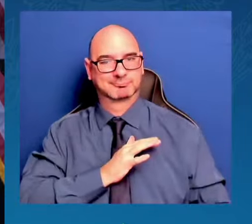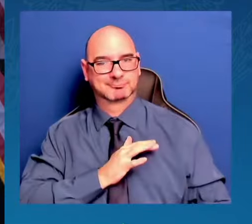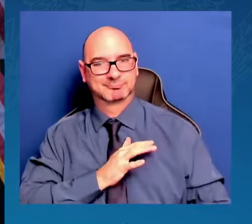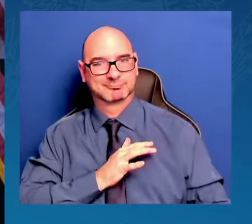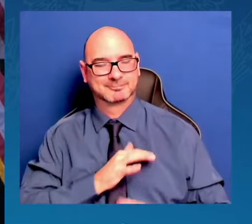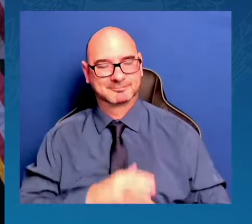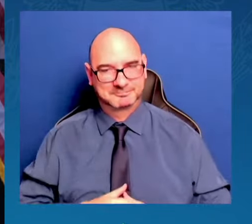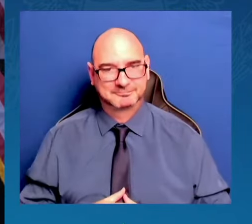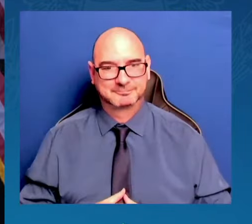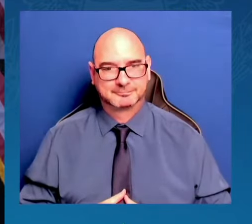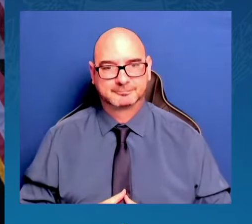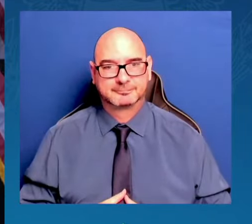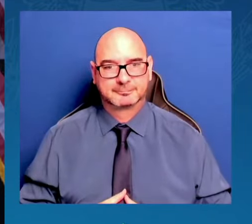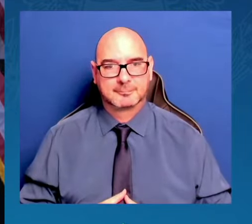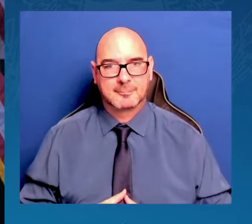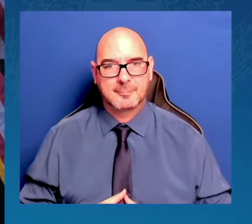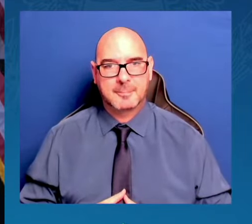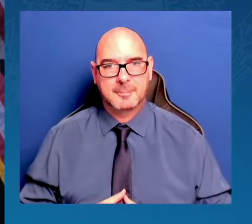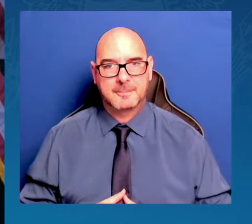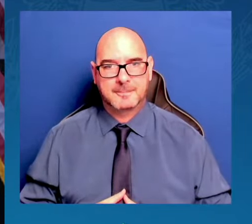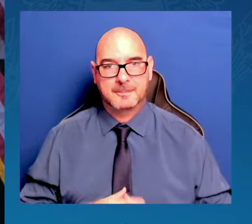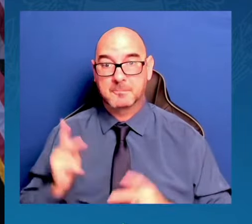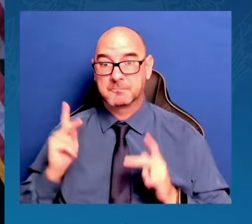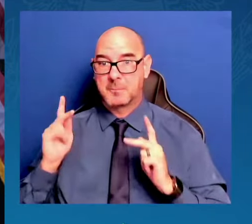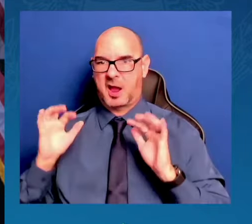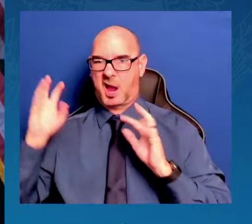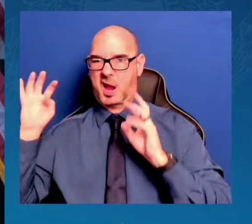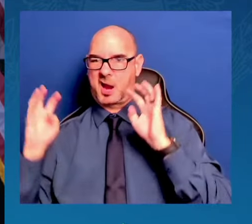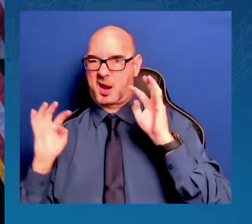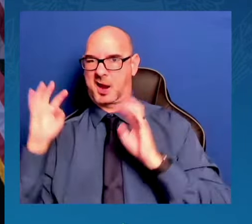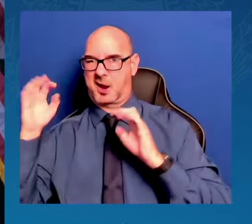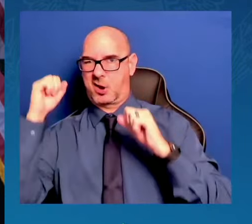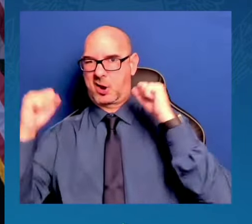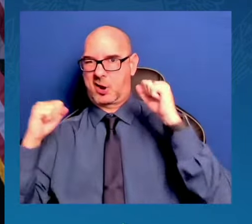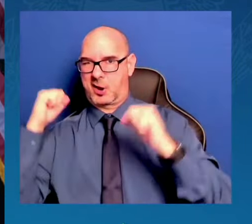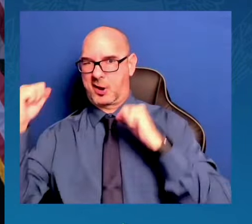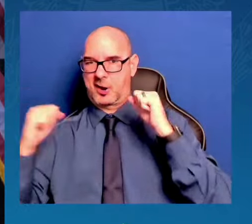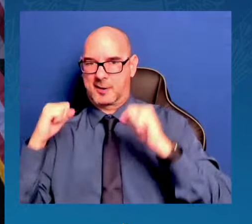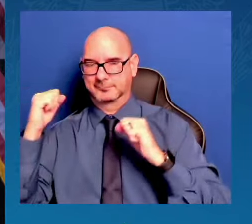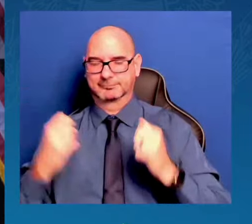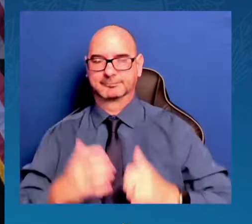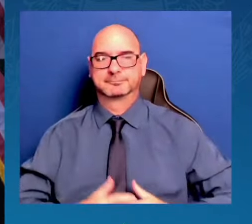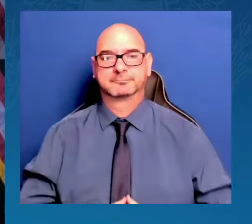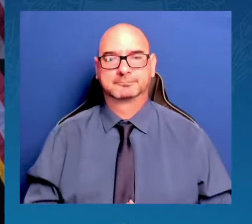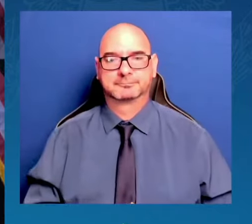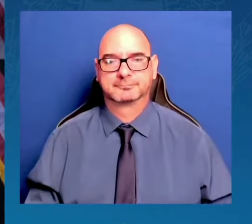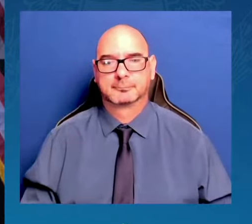Audience Member: We love you, Sujatha! Dr. Prabhakaran: Okay. I'm Sujatha.